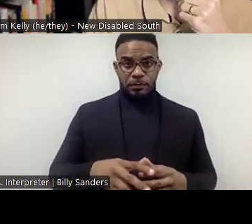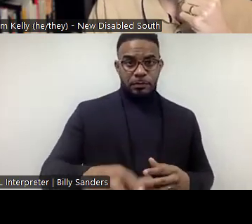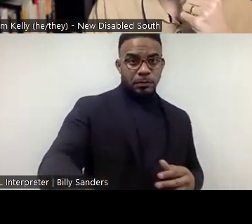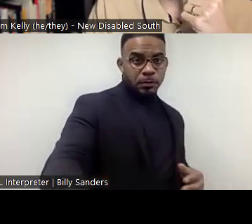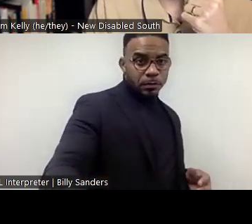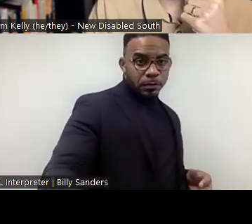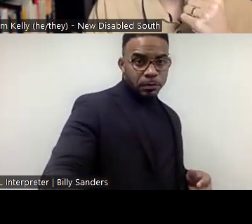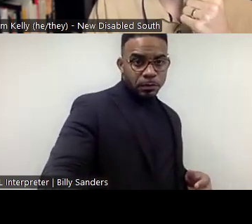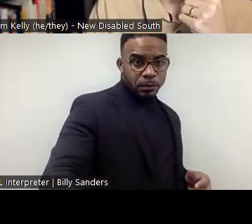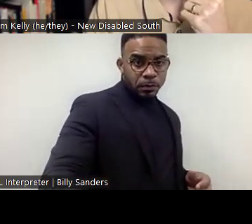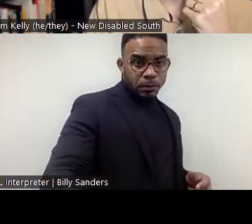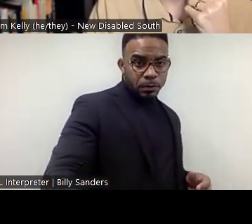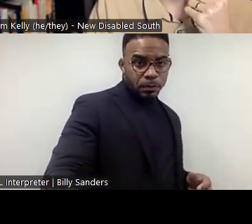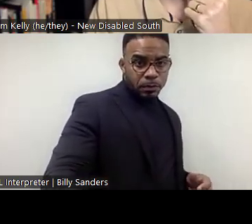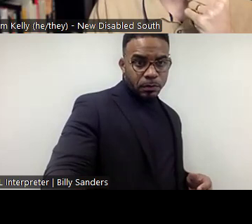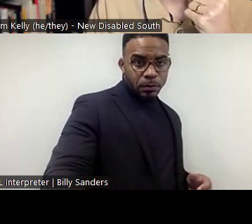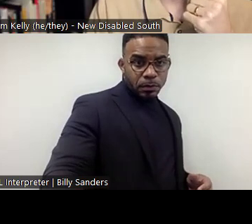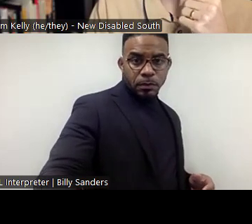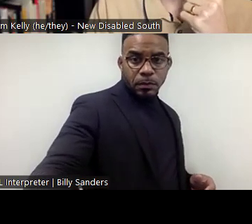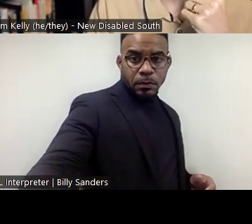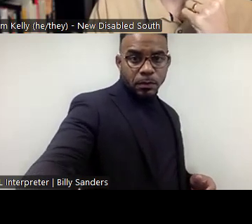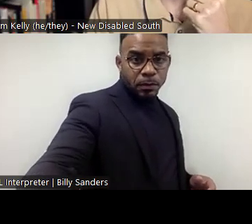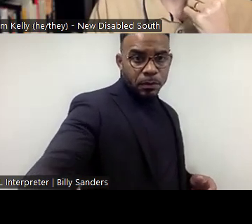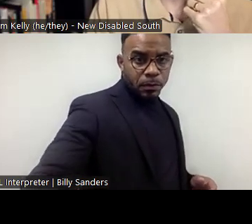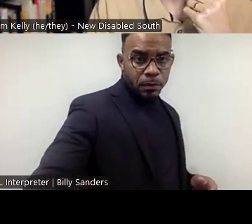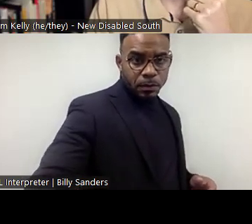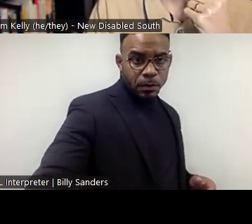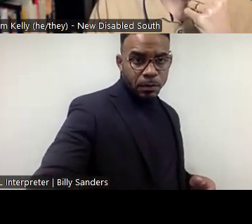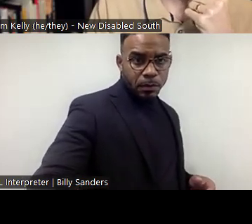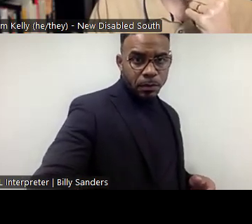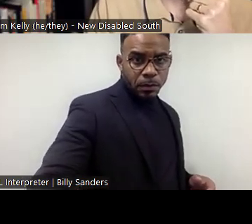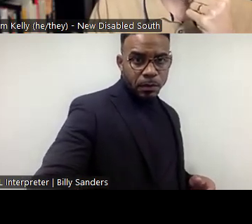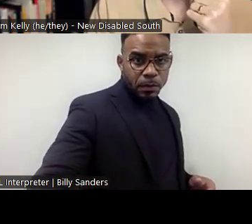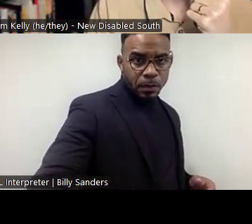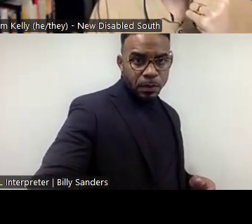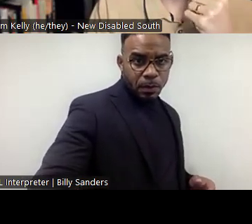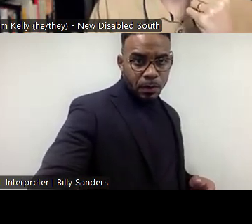So I'll start with Amber.